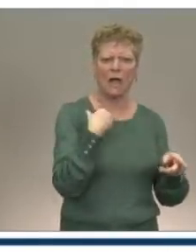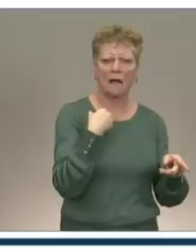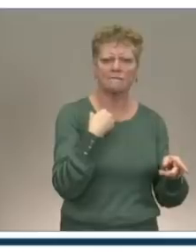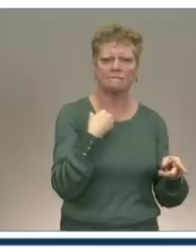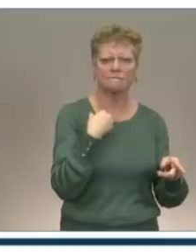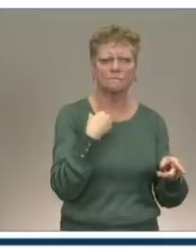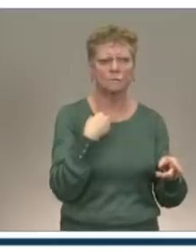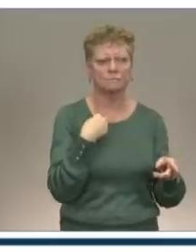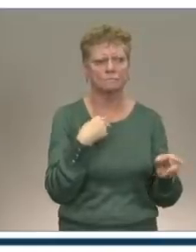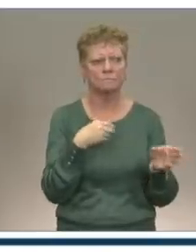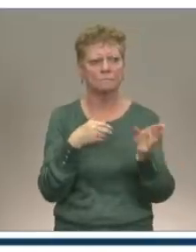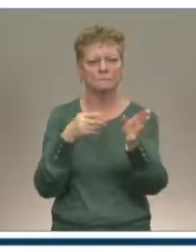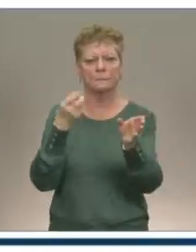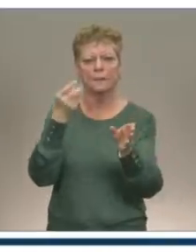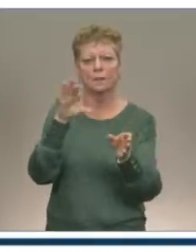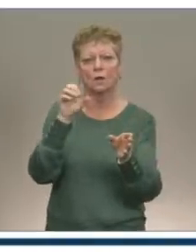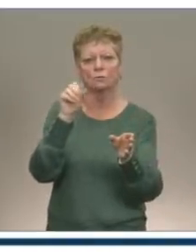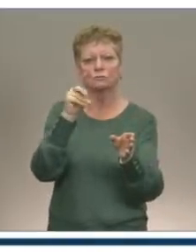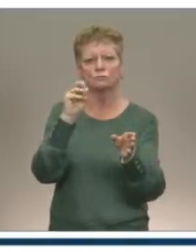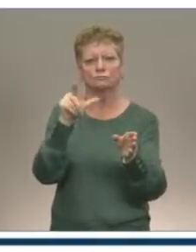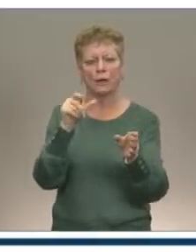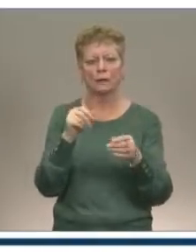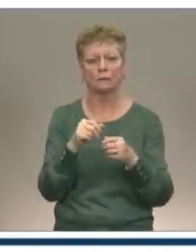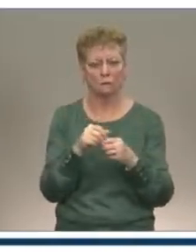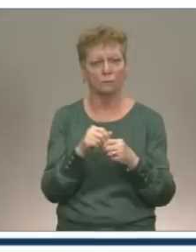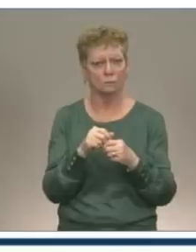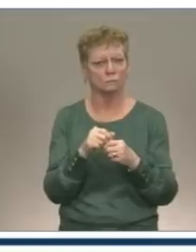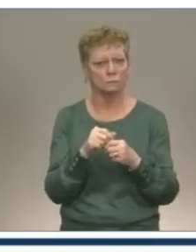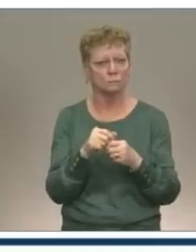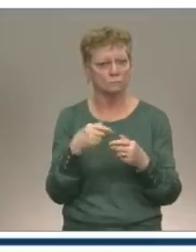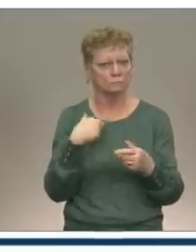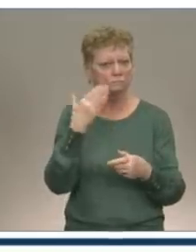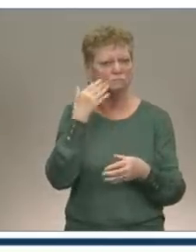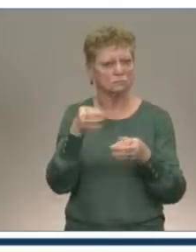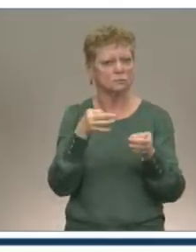well as i announced earlier pat we are we've gone through those people who are under the